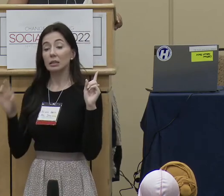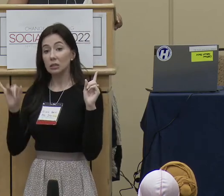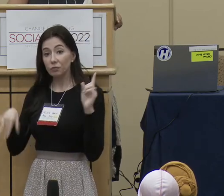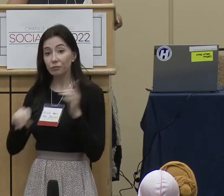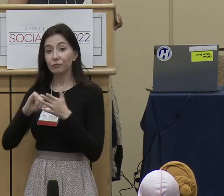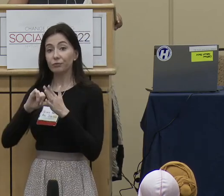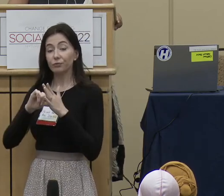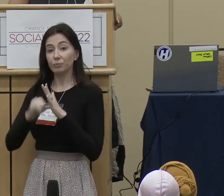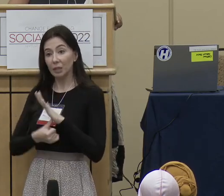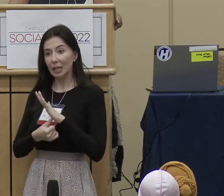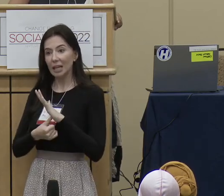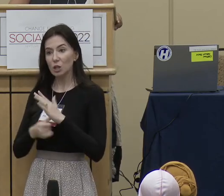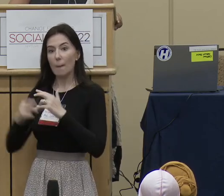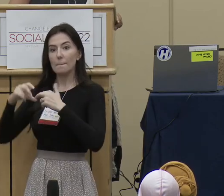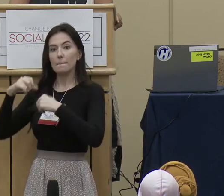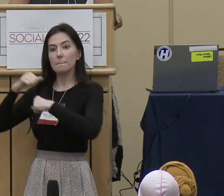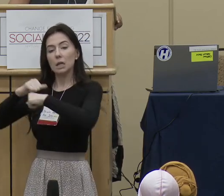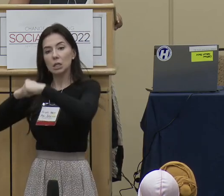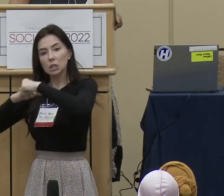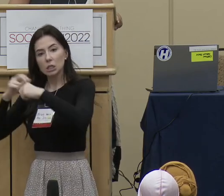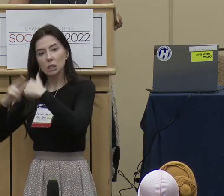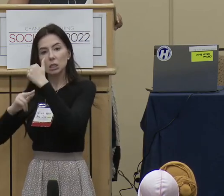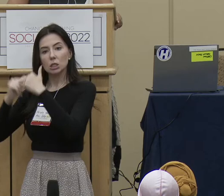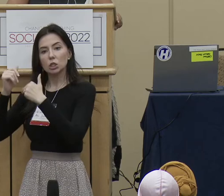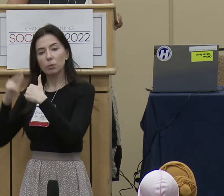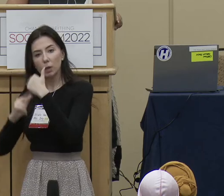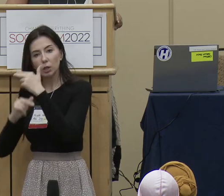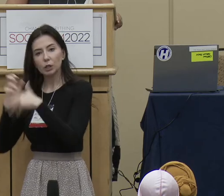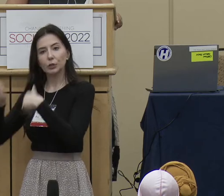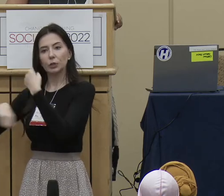is, as often insisted upon, it is about building and not only